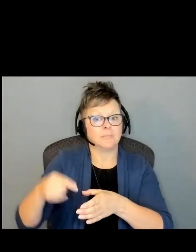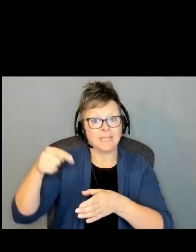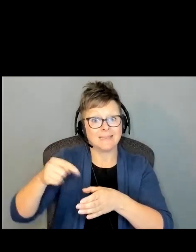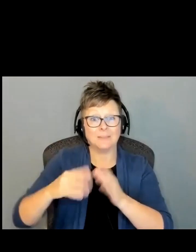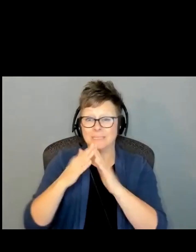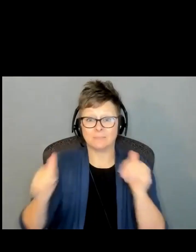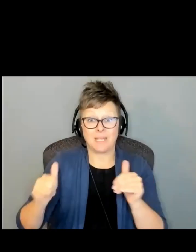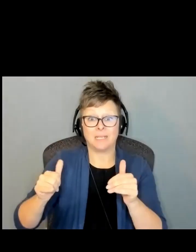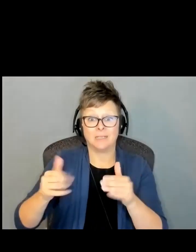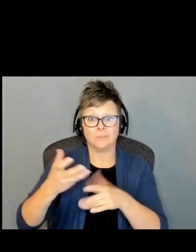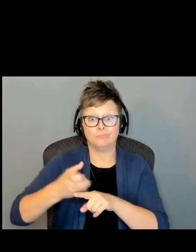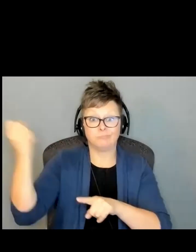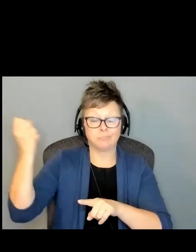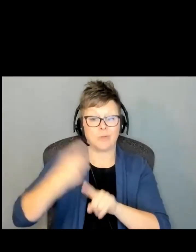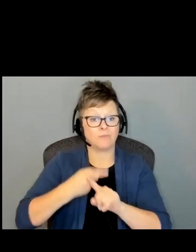from community space historically.